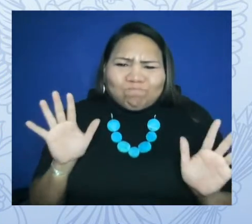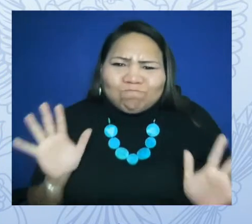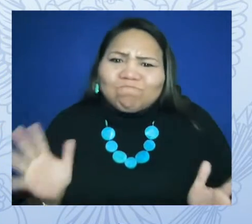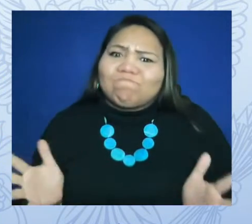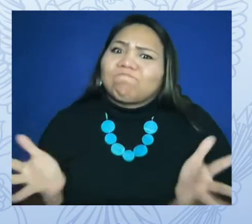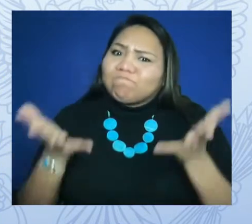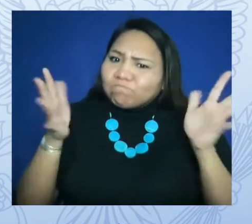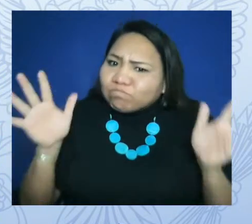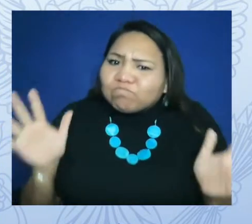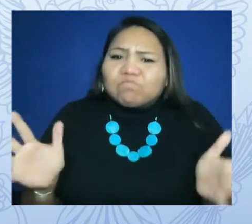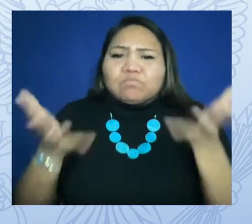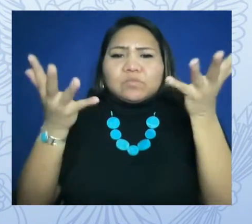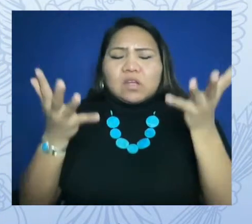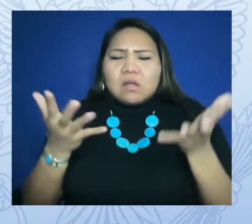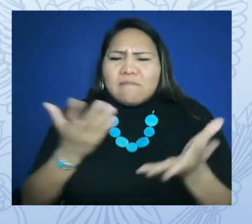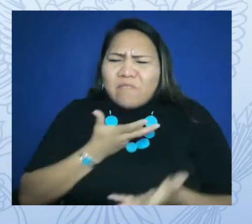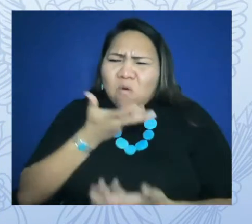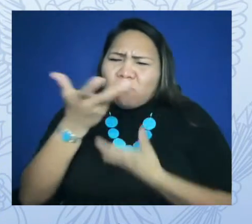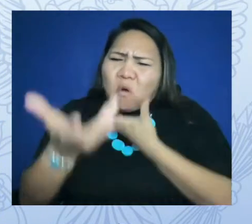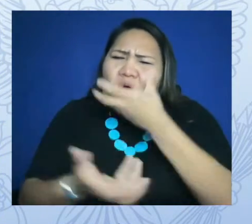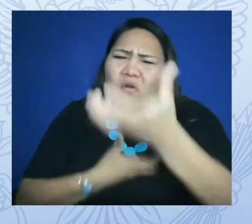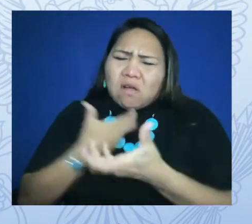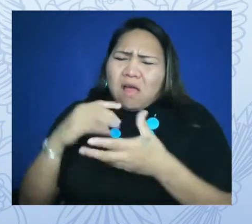like Chair Lowe and Secretary Haaland.